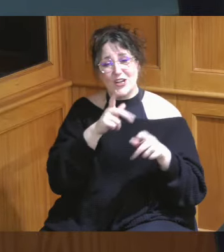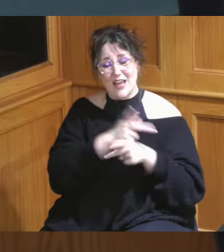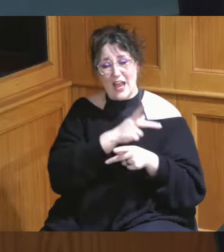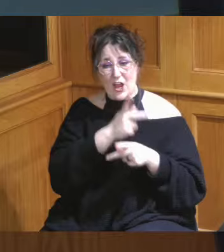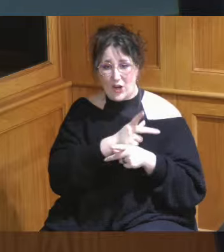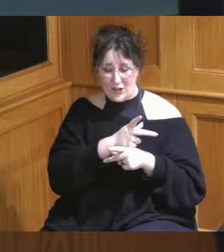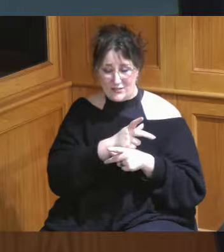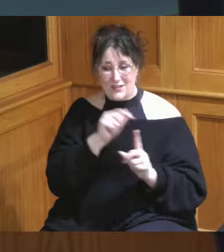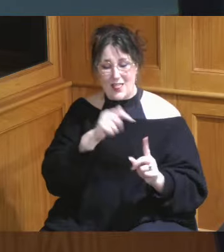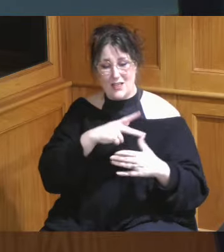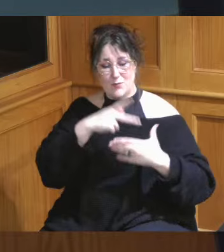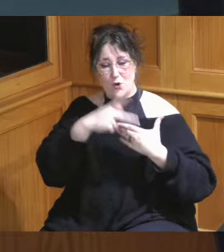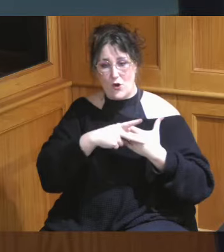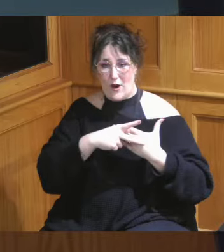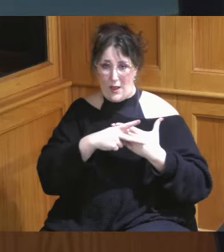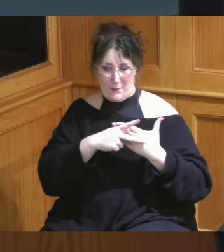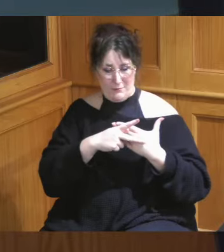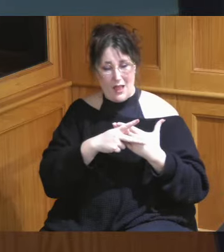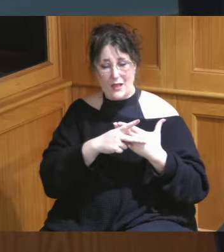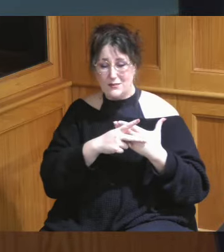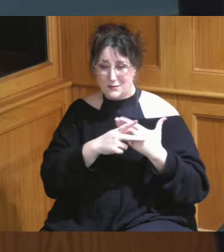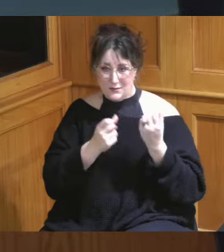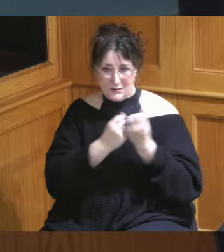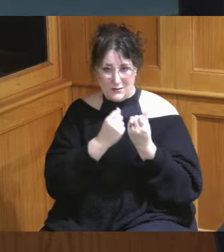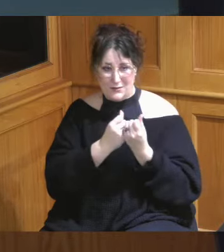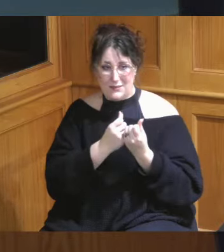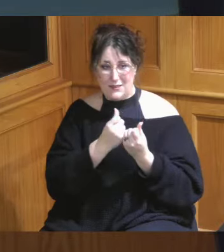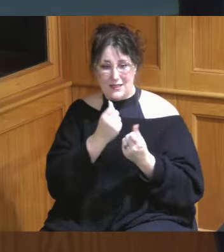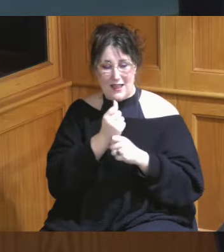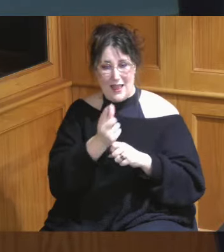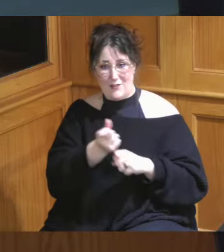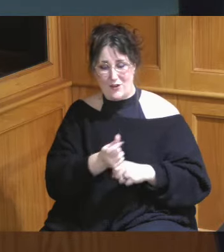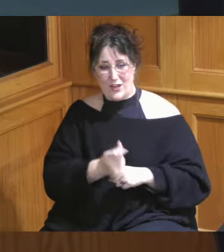this program has stood up every year. I know John Nelson is here. Thank you for your participation